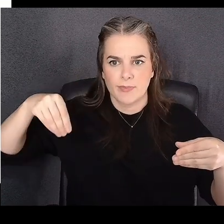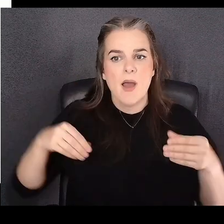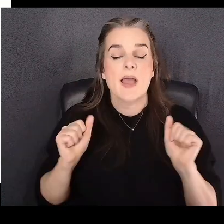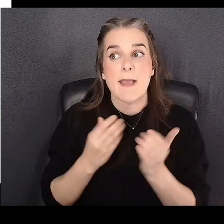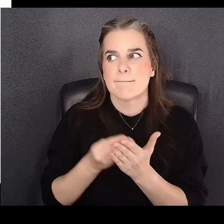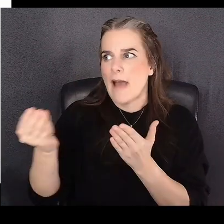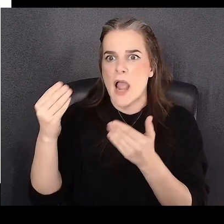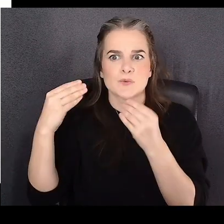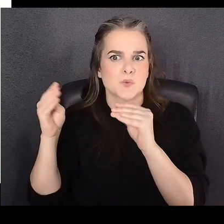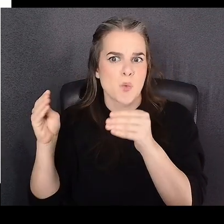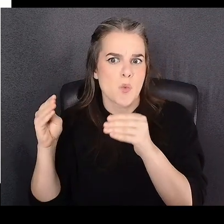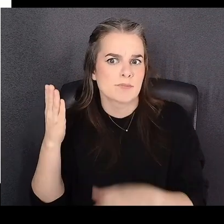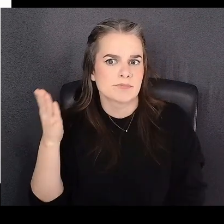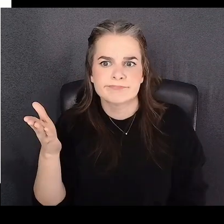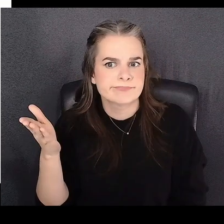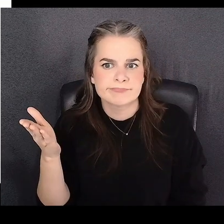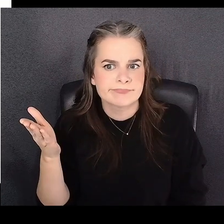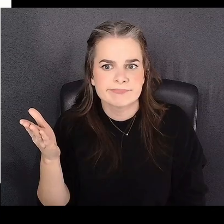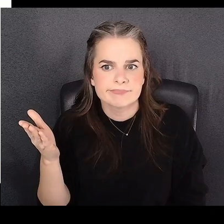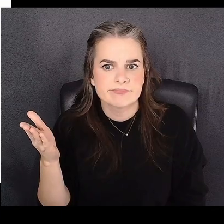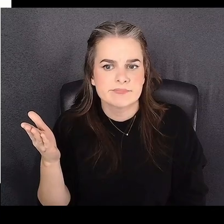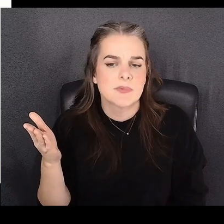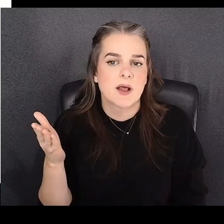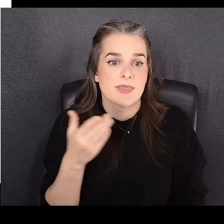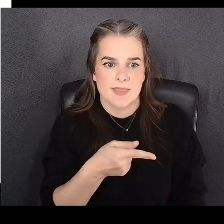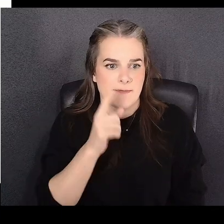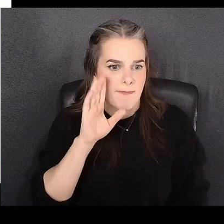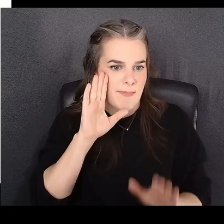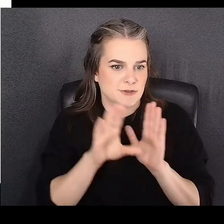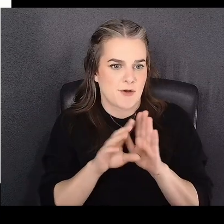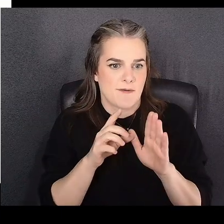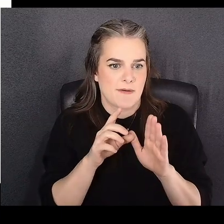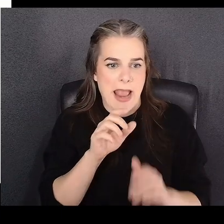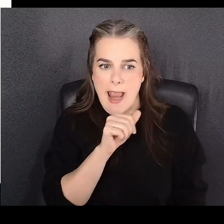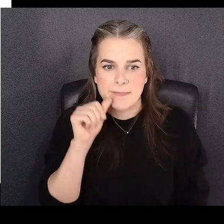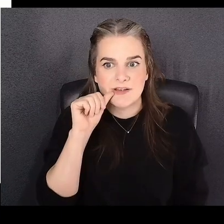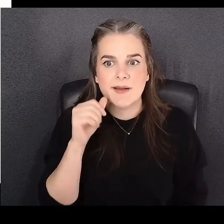That photo's from Amazon. They're pretty readily available.